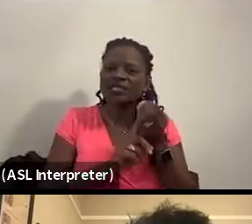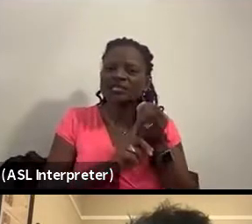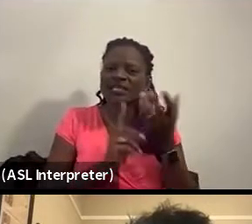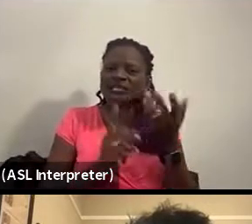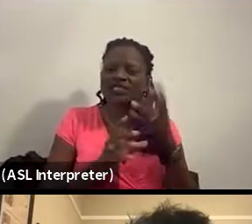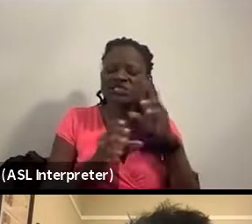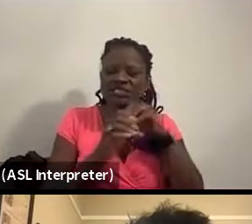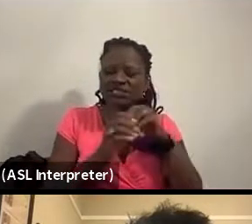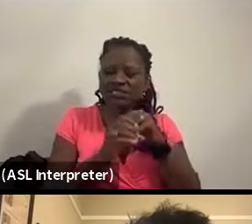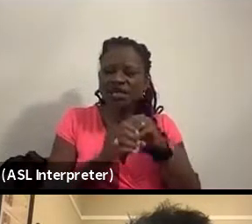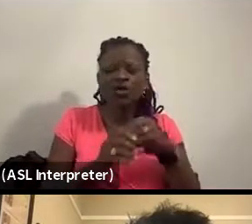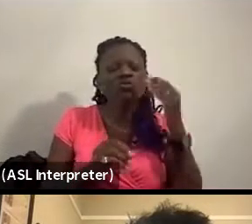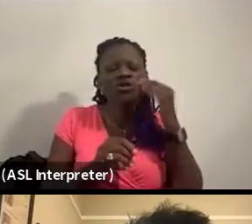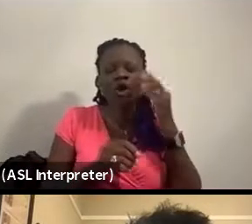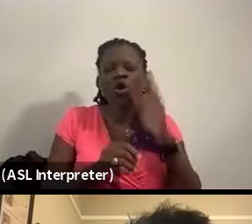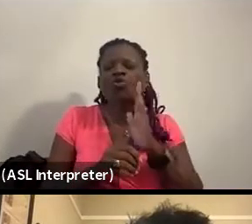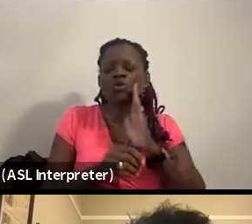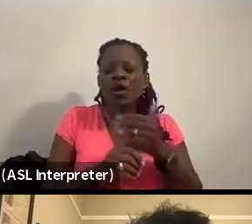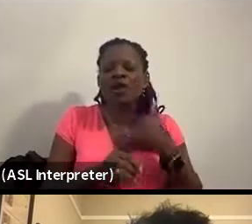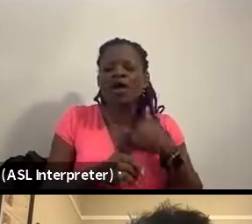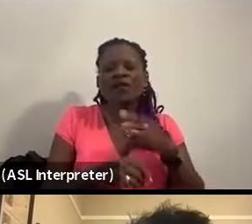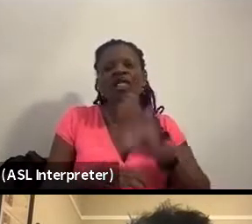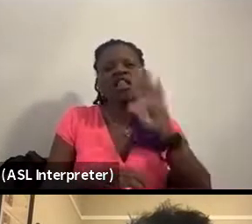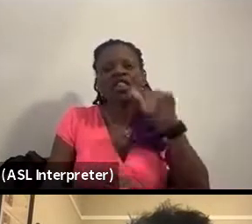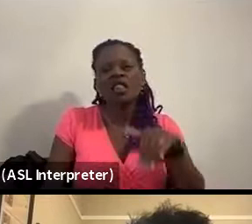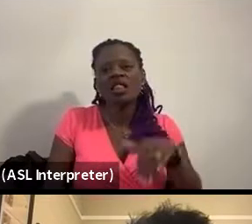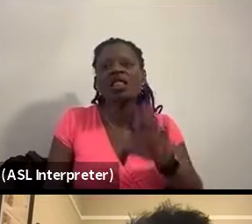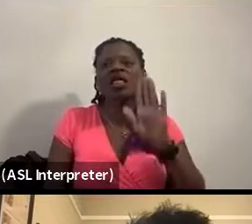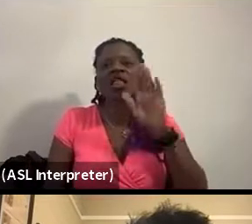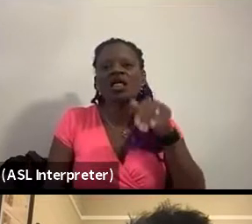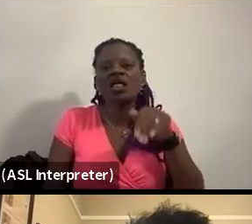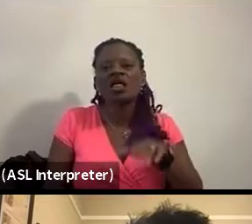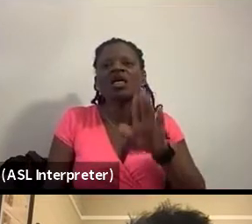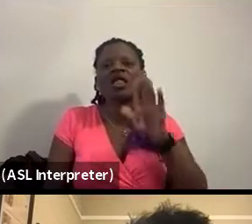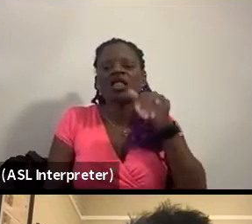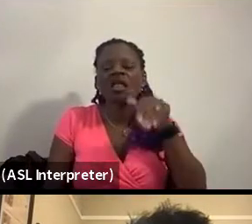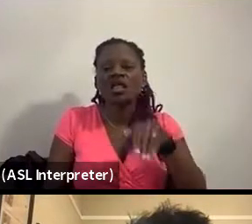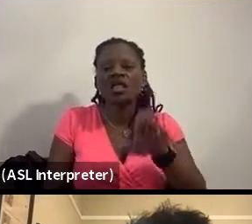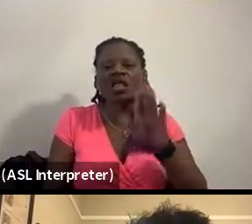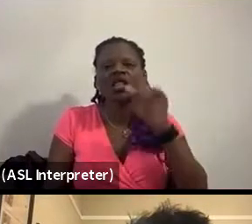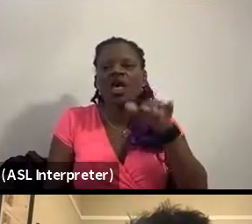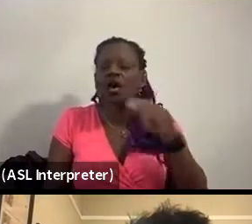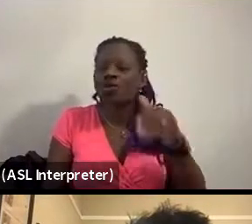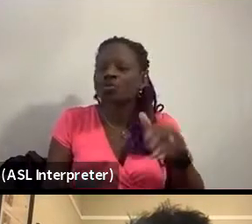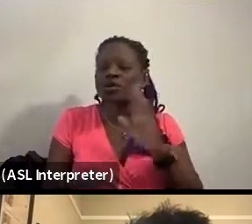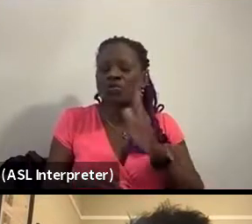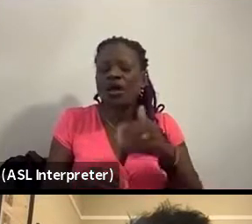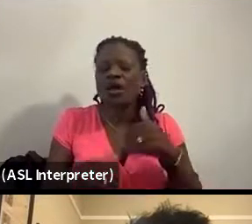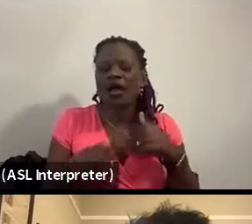We just had one with, as we know, with with with trusts. It's going to be a really important thing